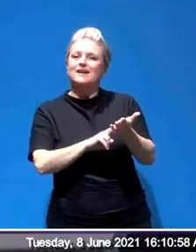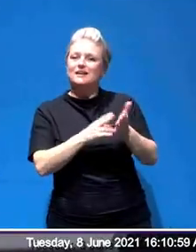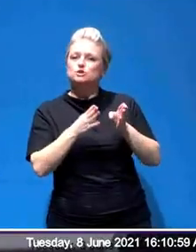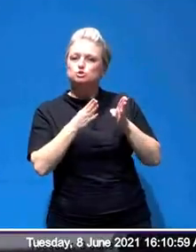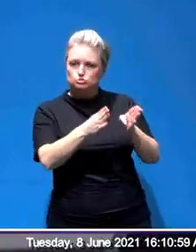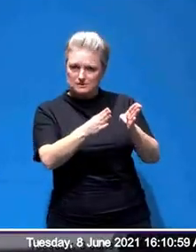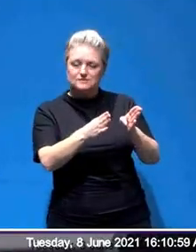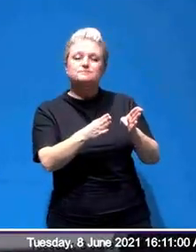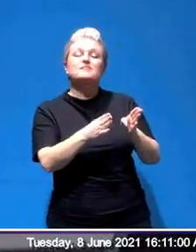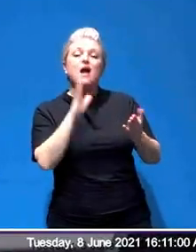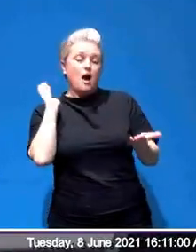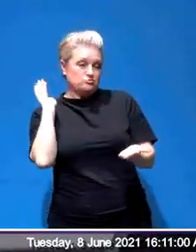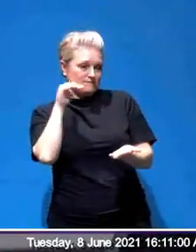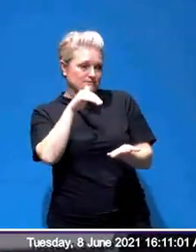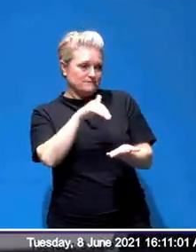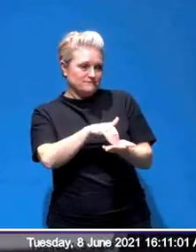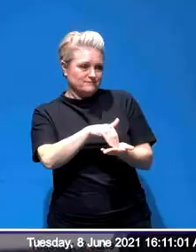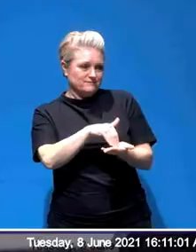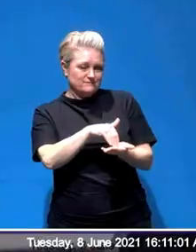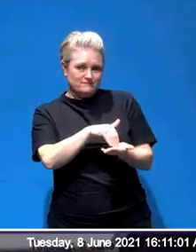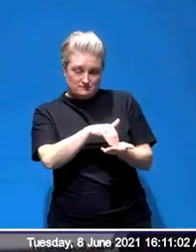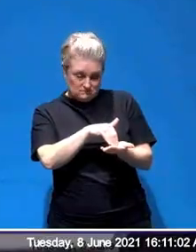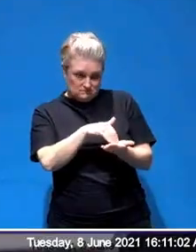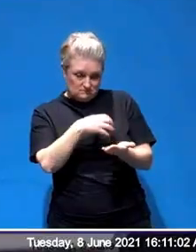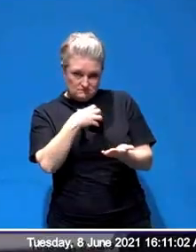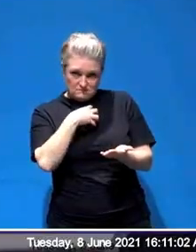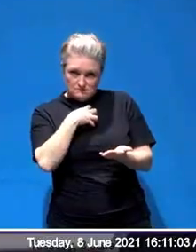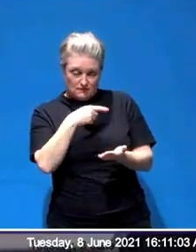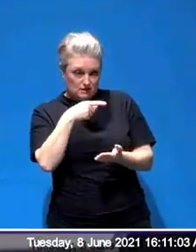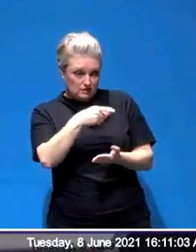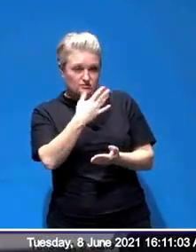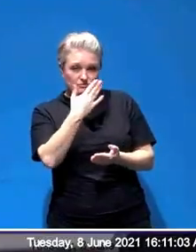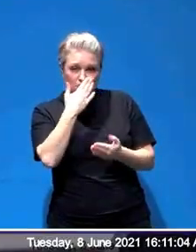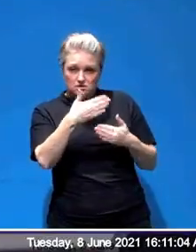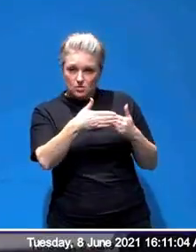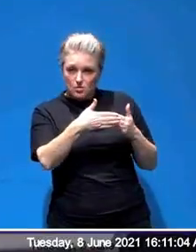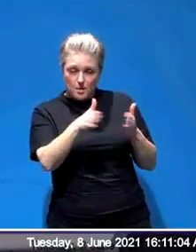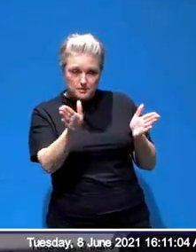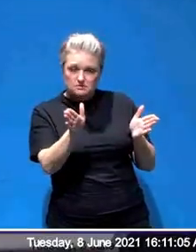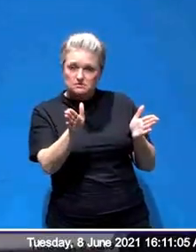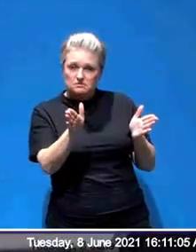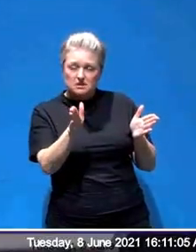door was opened, when you get that smell of urine, when you walk through the